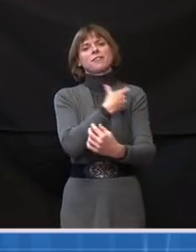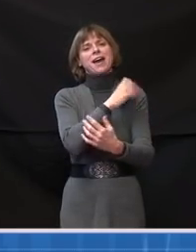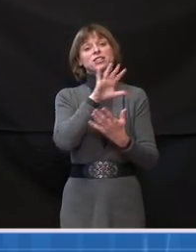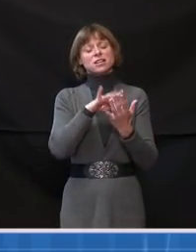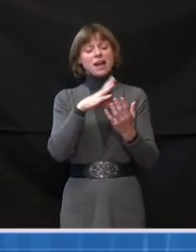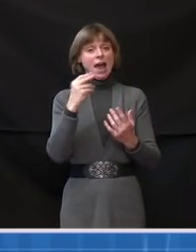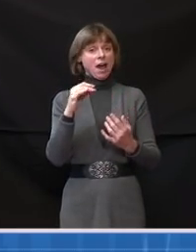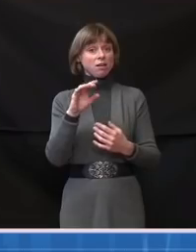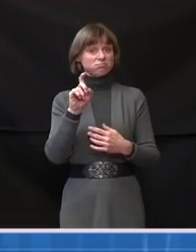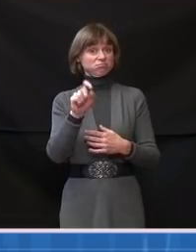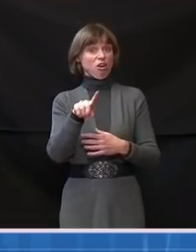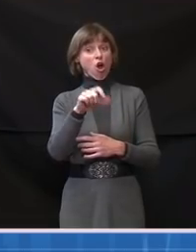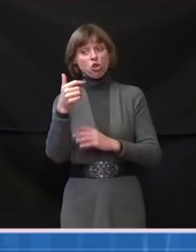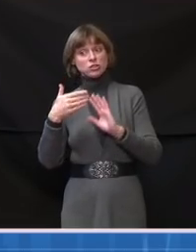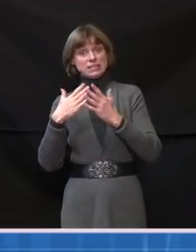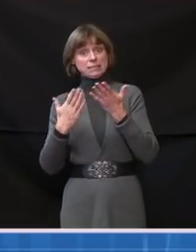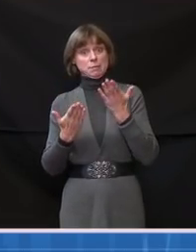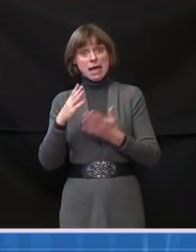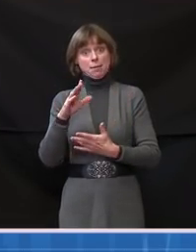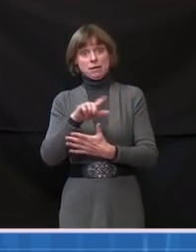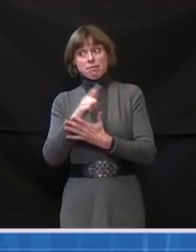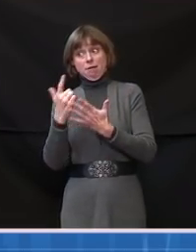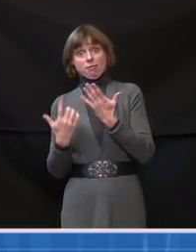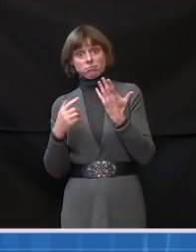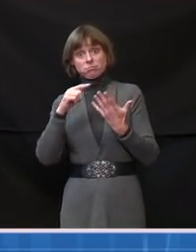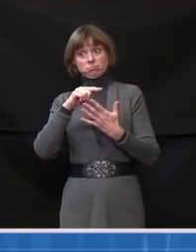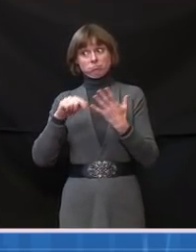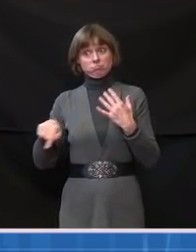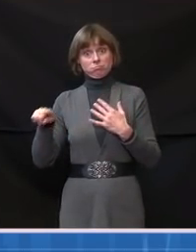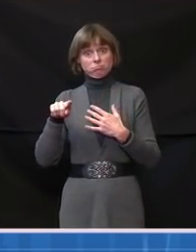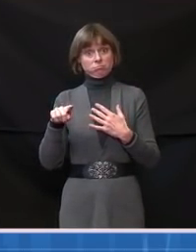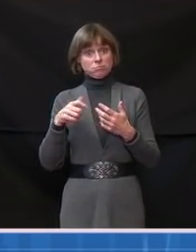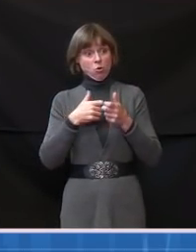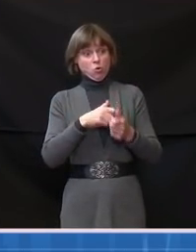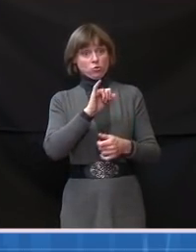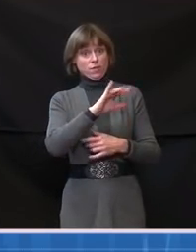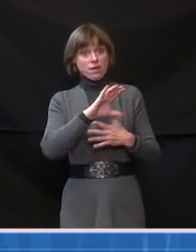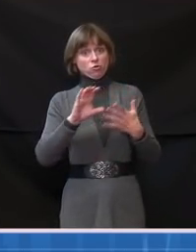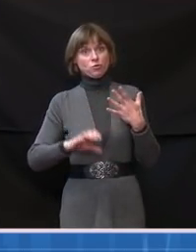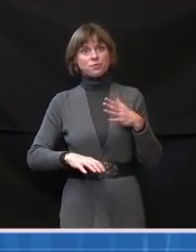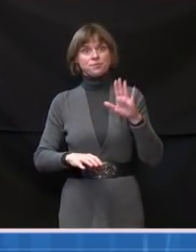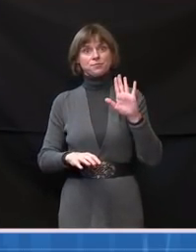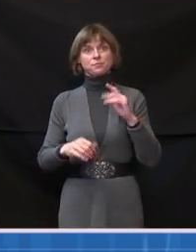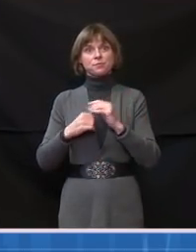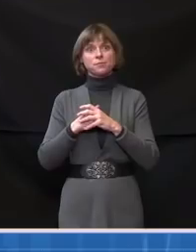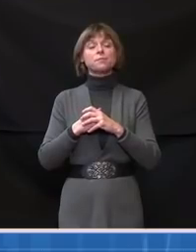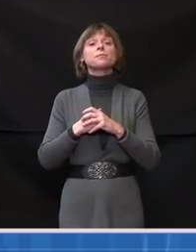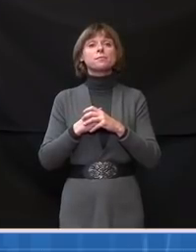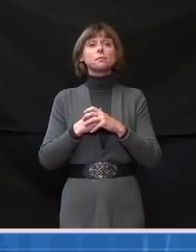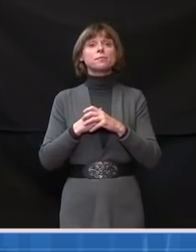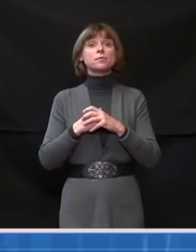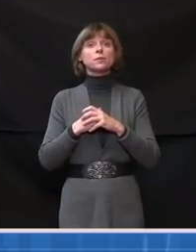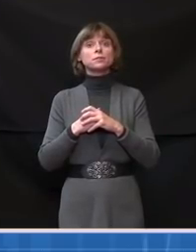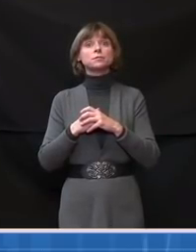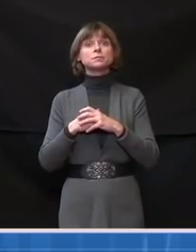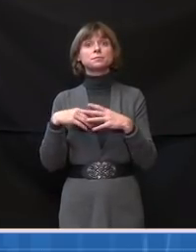based on that same criteria? Mr. Zients: Dr. Nunez-Smith, do you want to handle that, or would you prefer me to? Dr. Nunez-Smith: Absolutely, I can start.